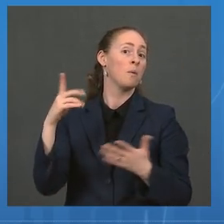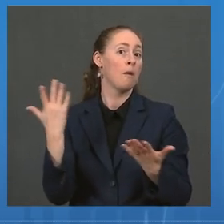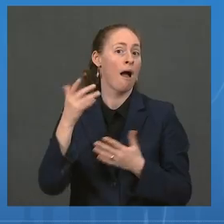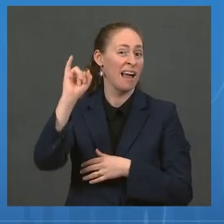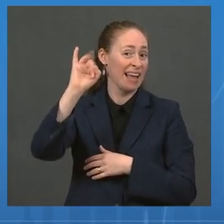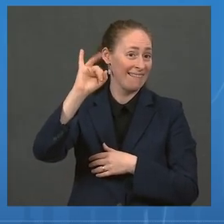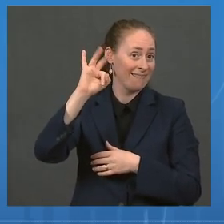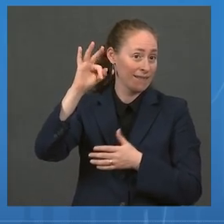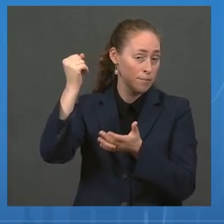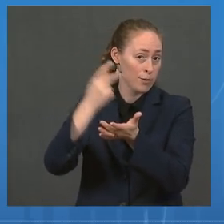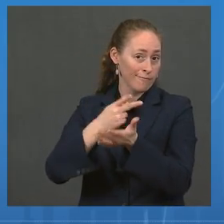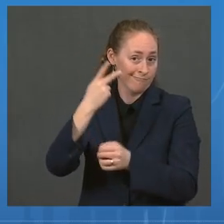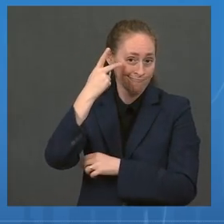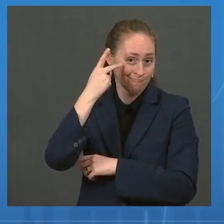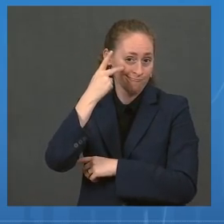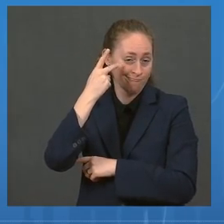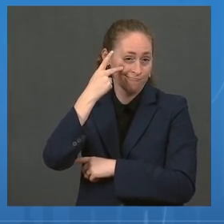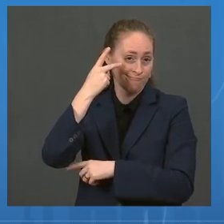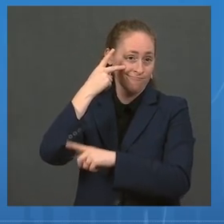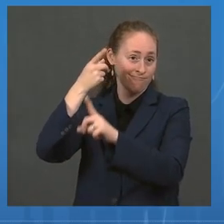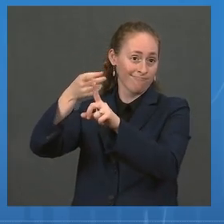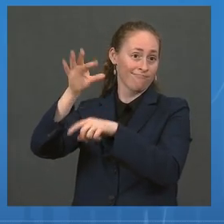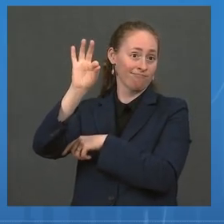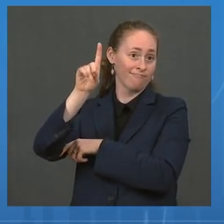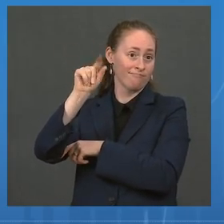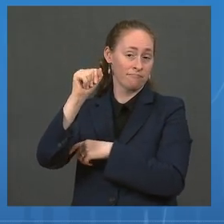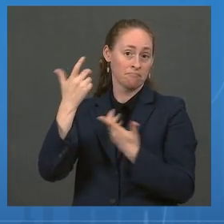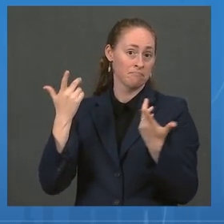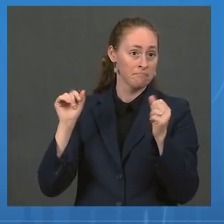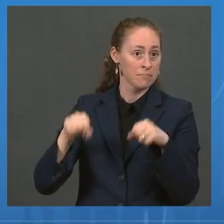a promising new oral drug that people could take at home